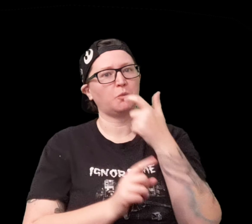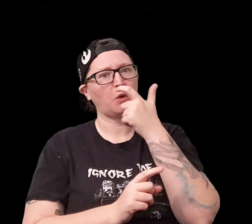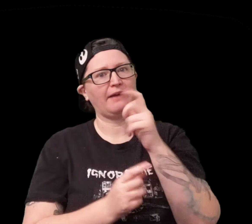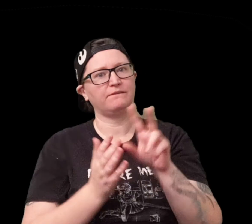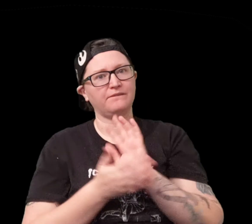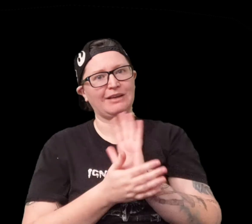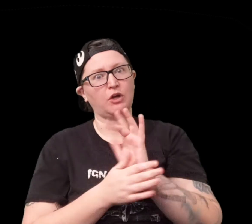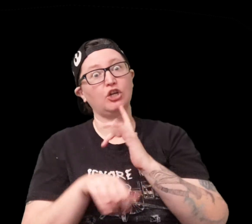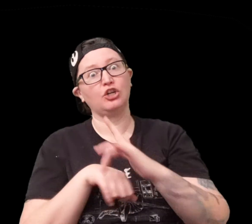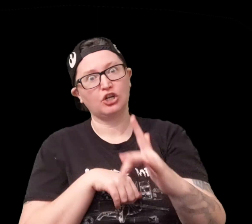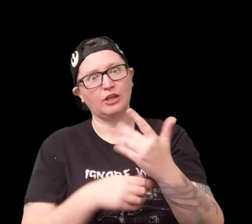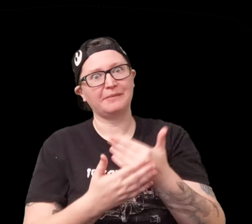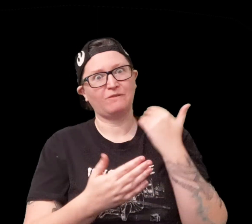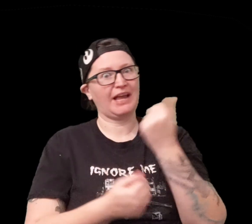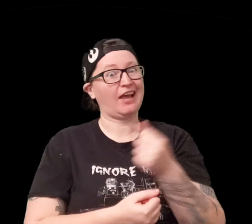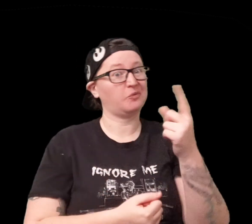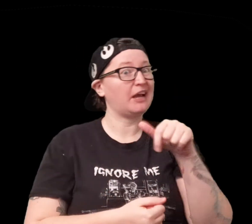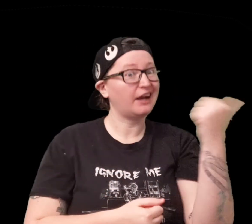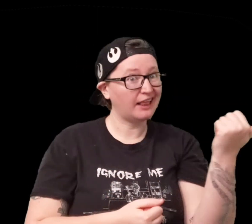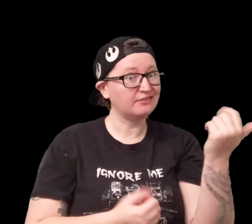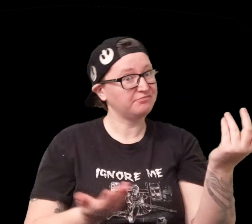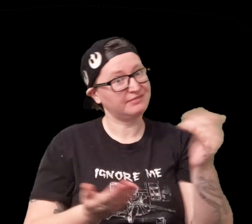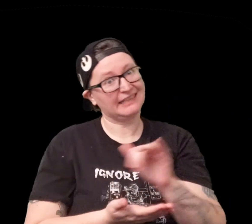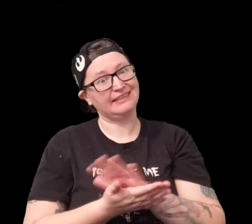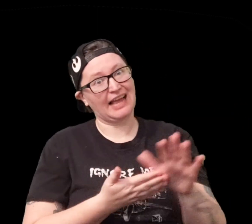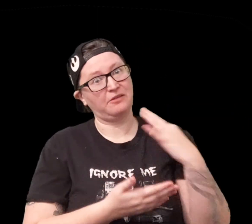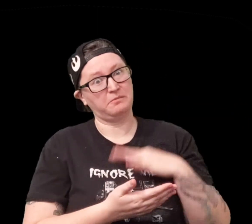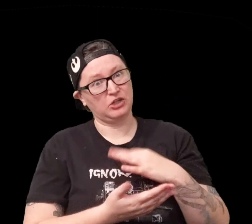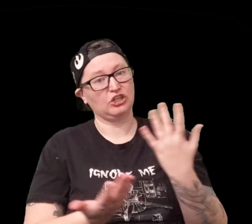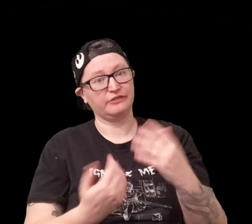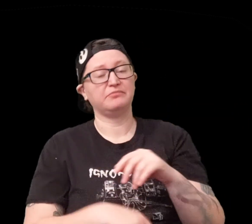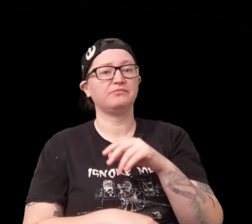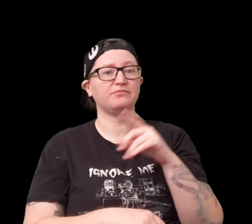if you subscribe you can watch videos early before anyone else does so that's a nice perk